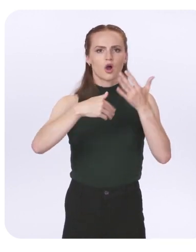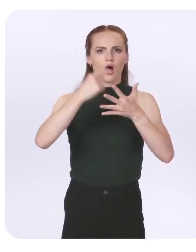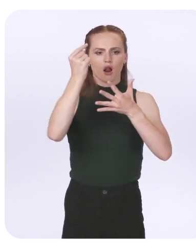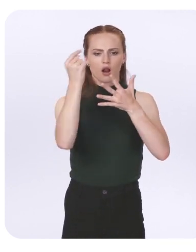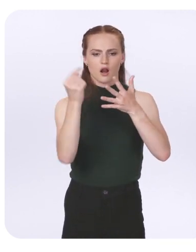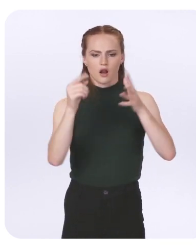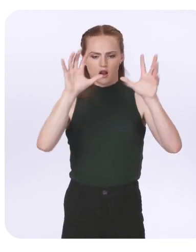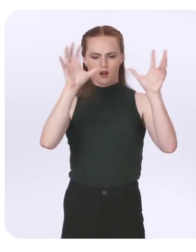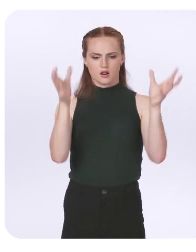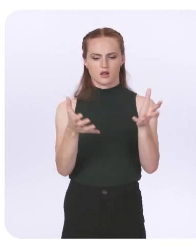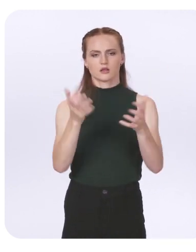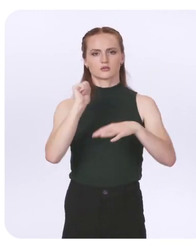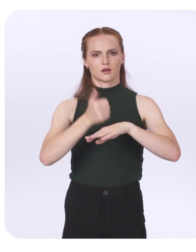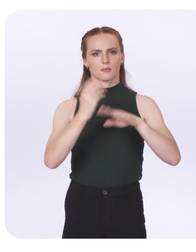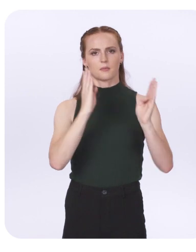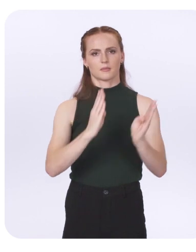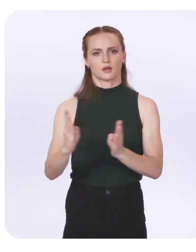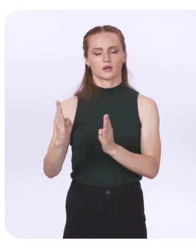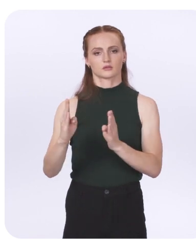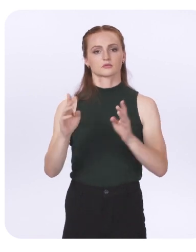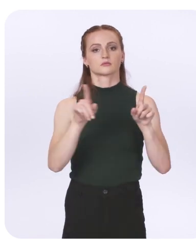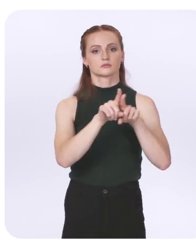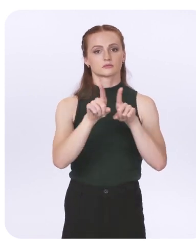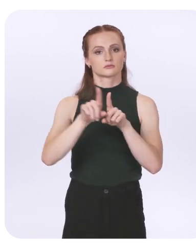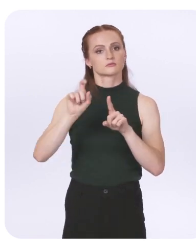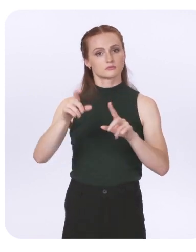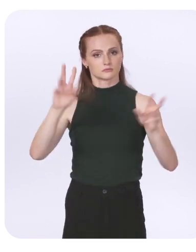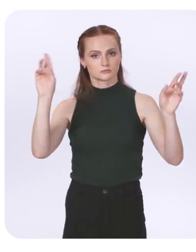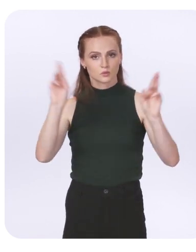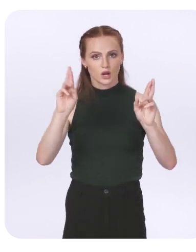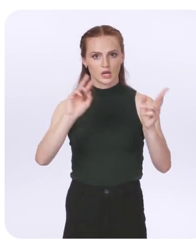But you need to be ready to adapt and change your plans